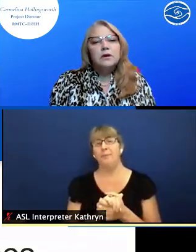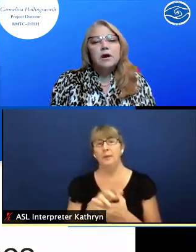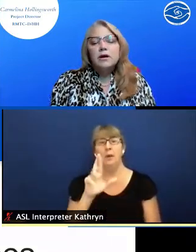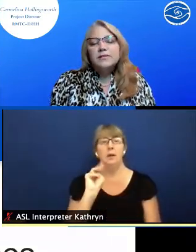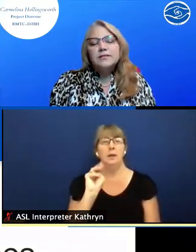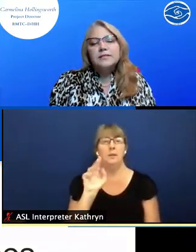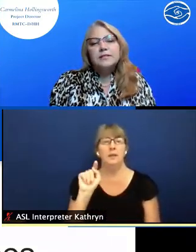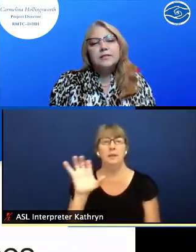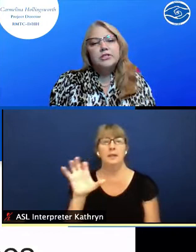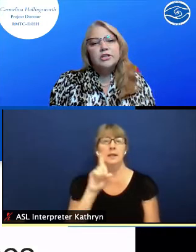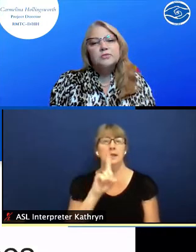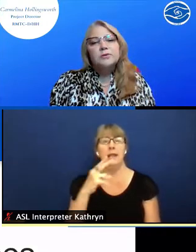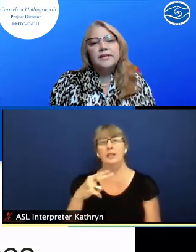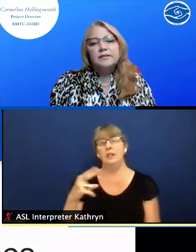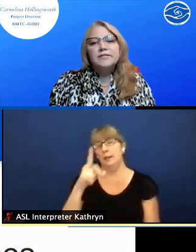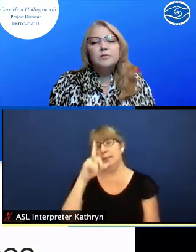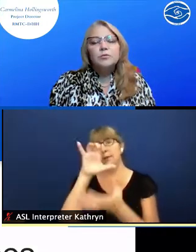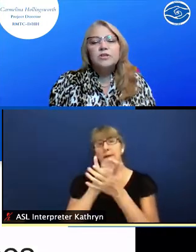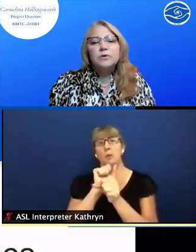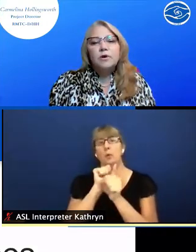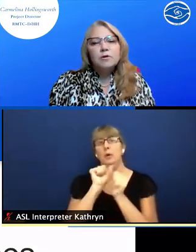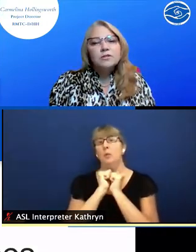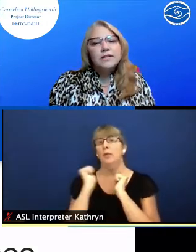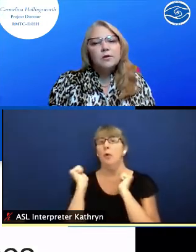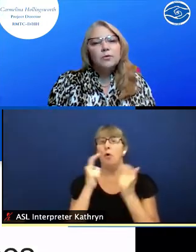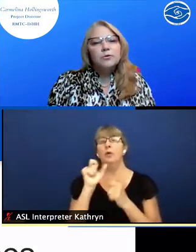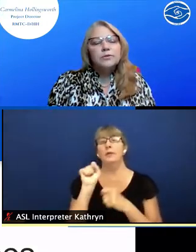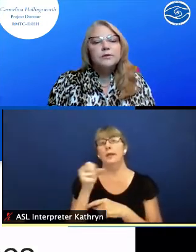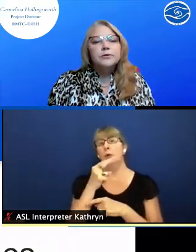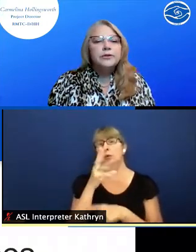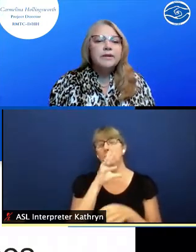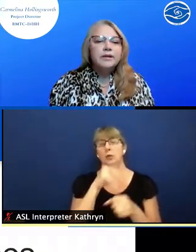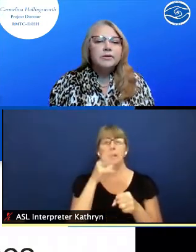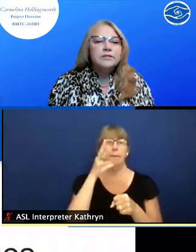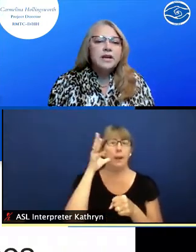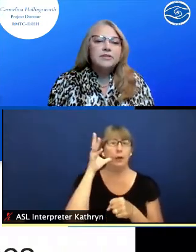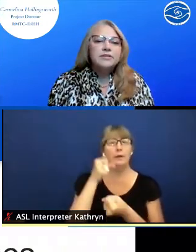RMTC-D/HH believes that working with all stakeholders, including parents and advocacy